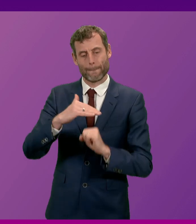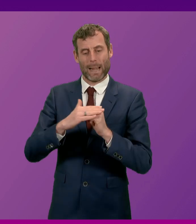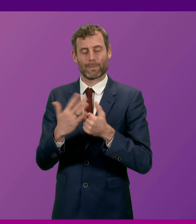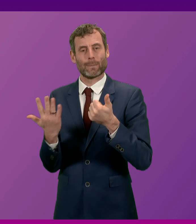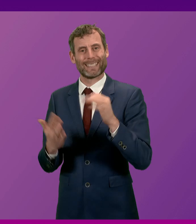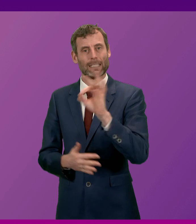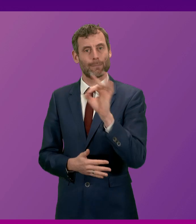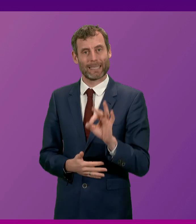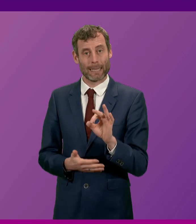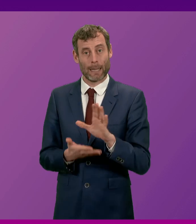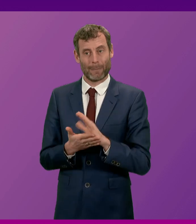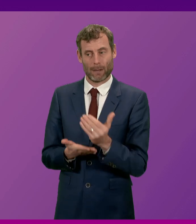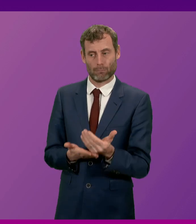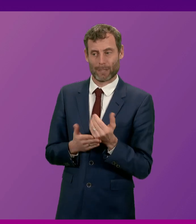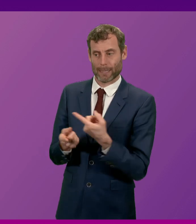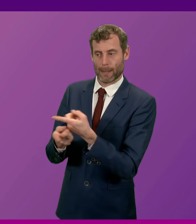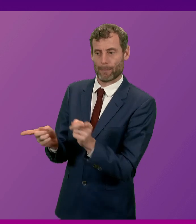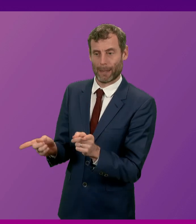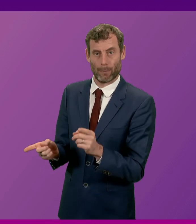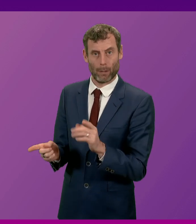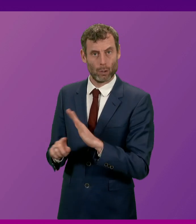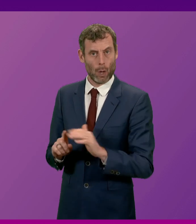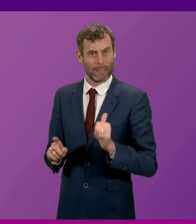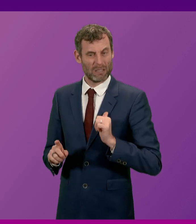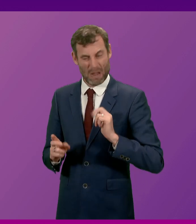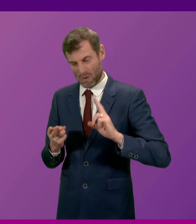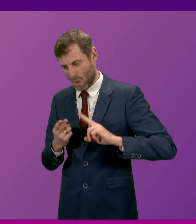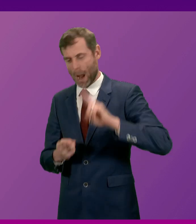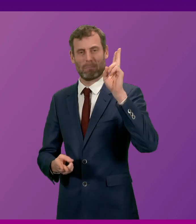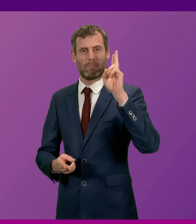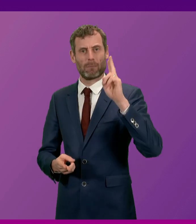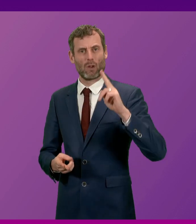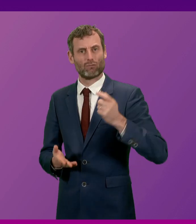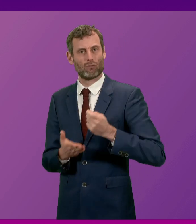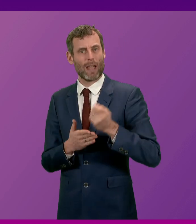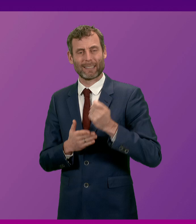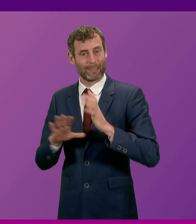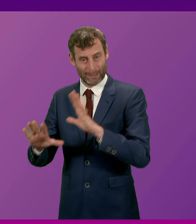increases and supports essential investment that maintains the quality and supply of homes for